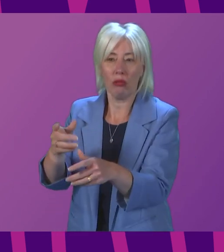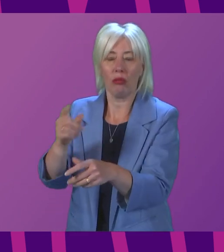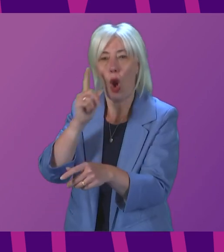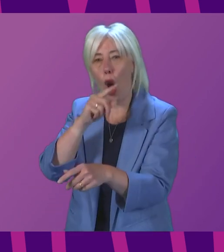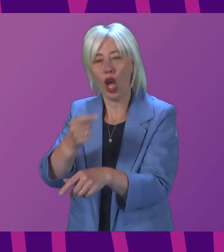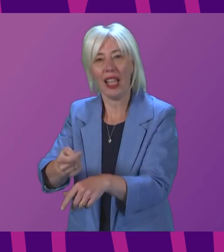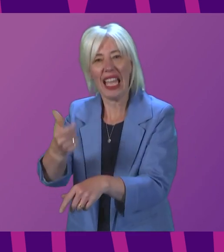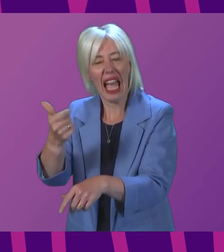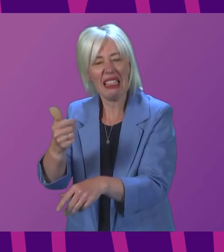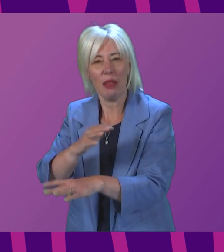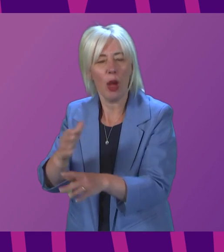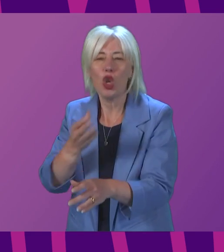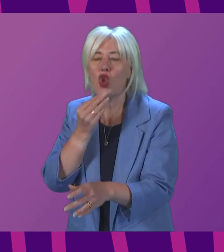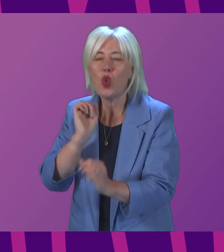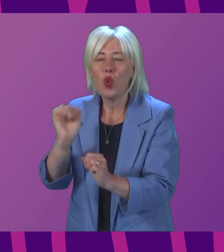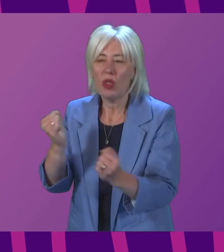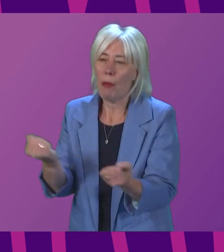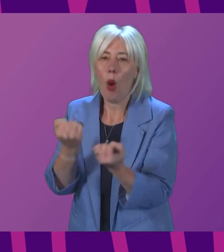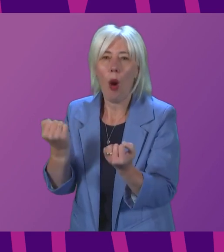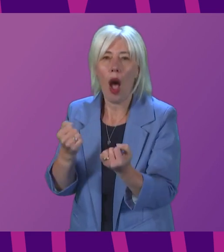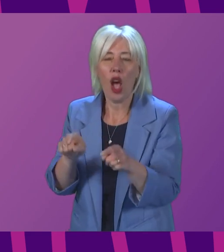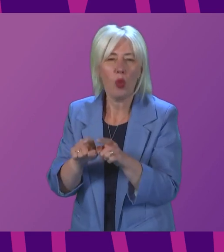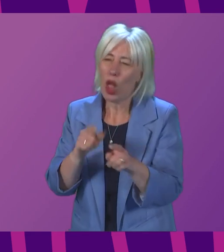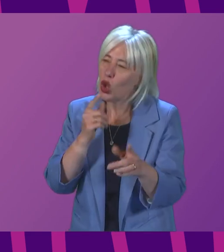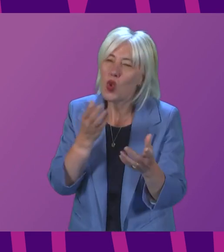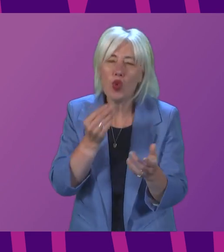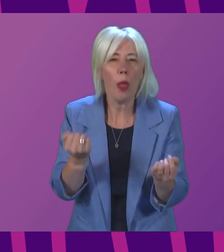failing to use the budget to support those who are most in need; making it worse by hiking